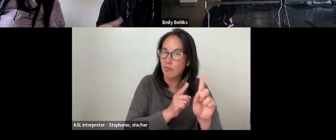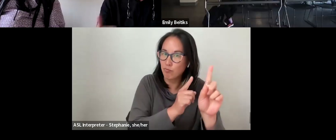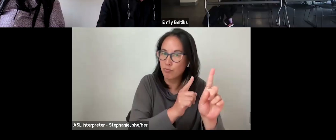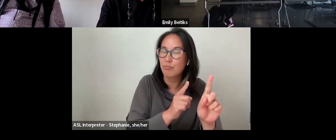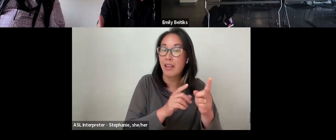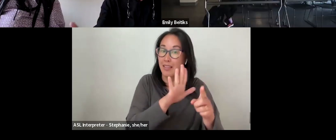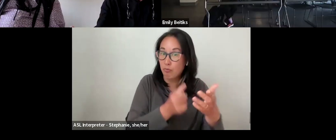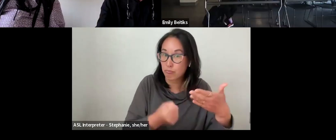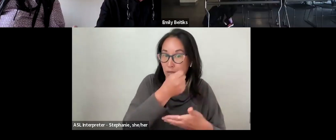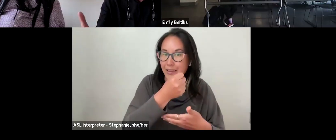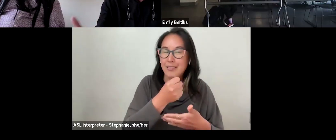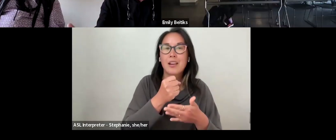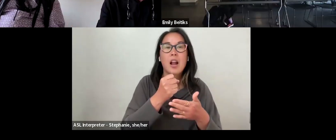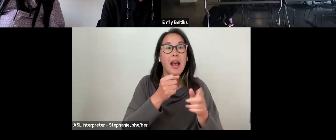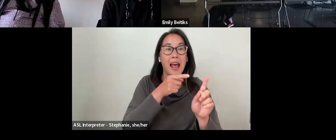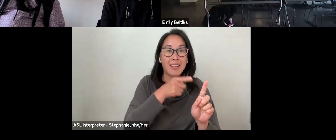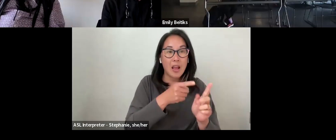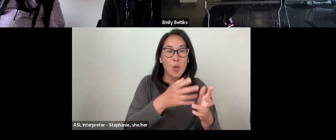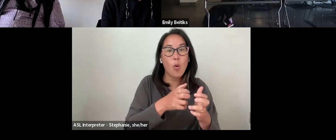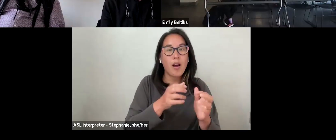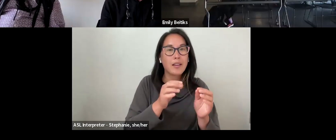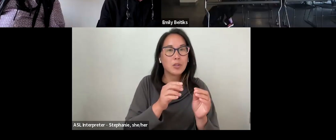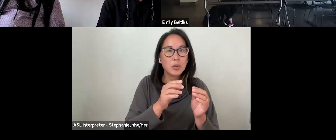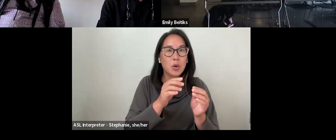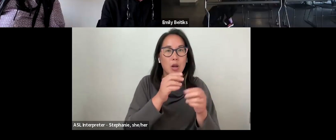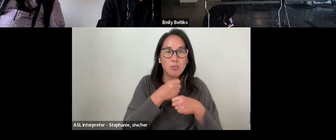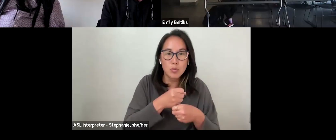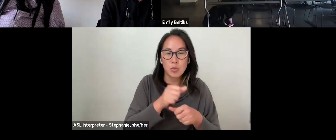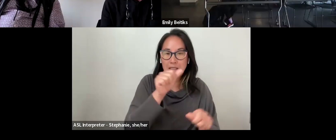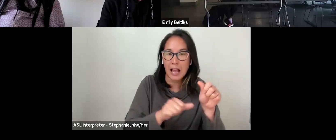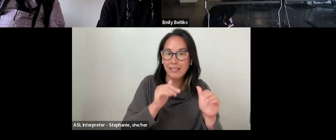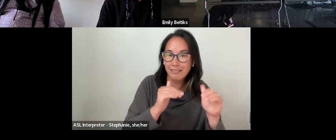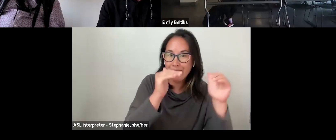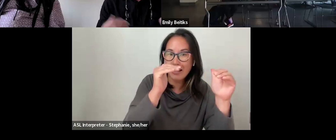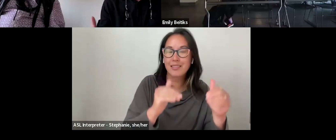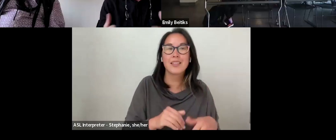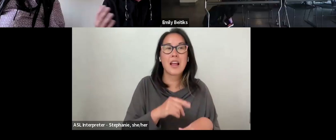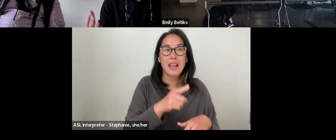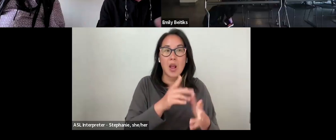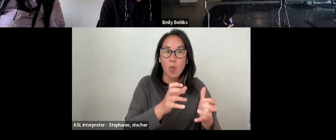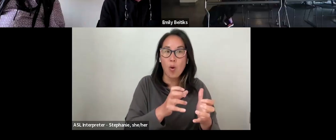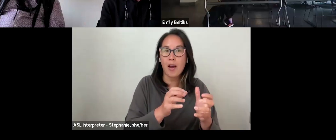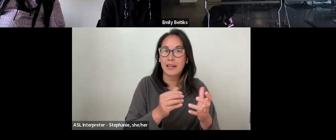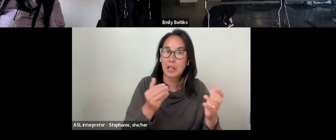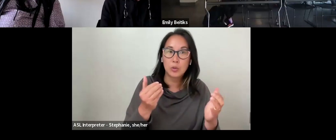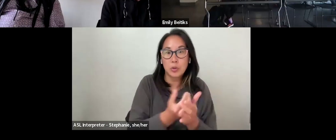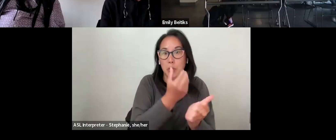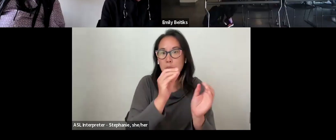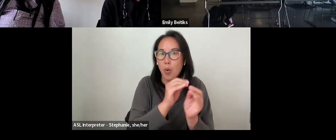And it's very easy for the interests of patients to be overlooked or minimized, you know, in that larger mission.